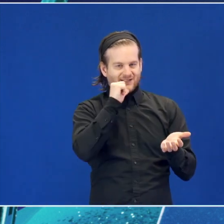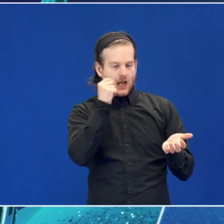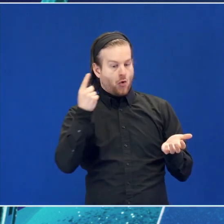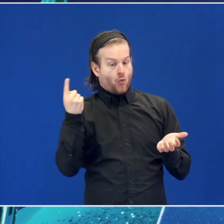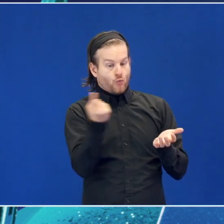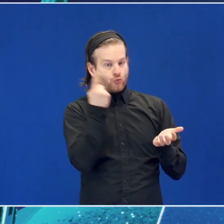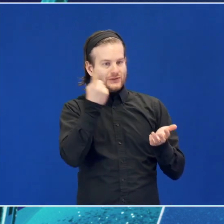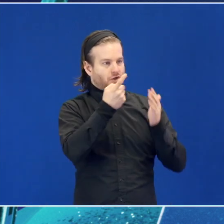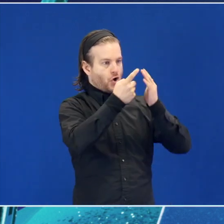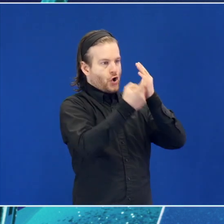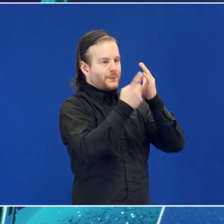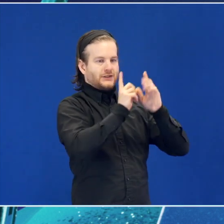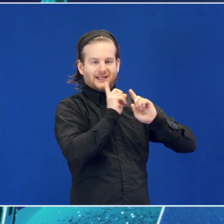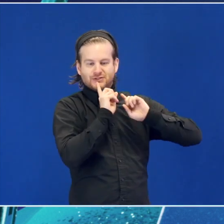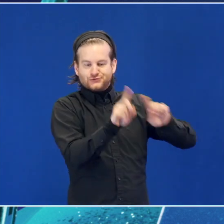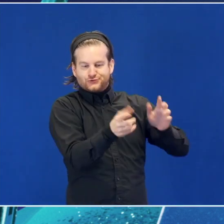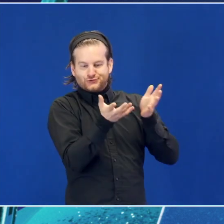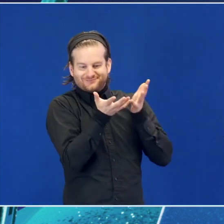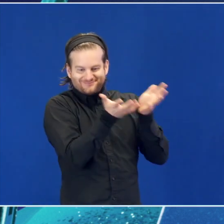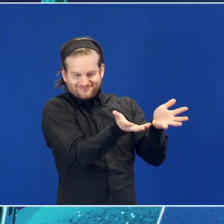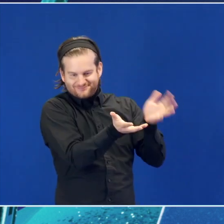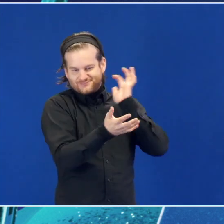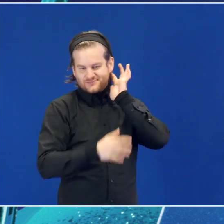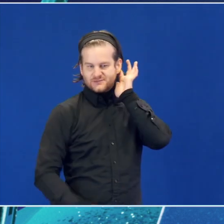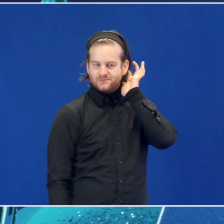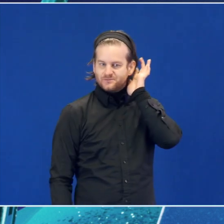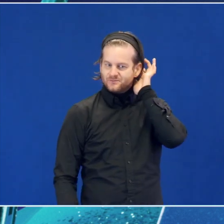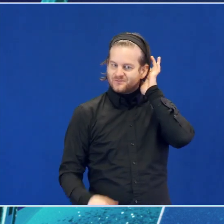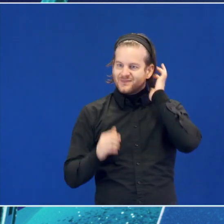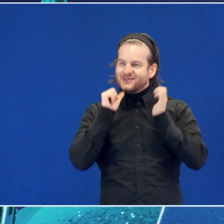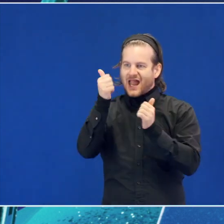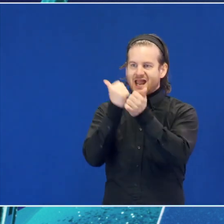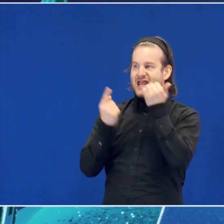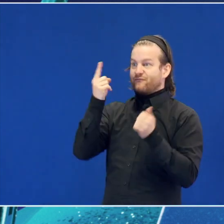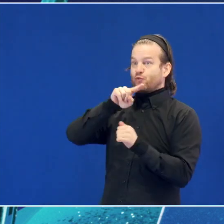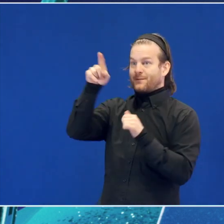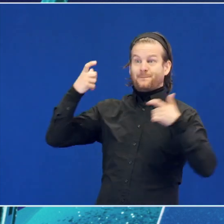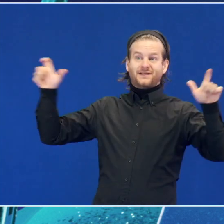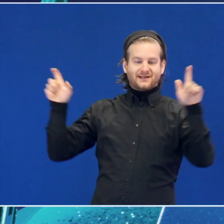not every company's like Microsoft where you can try to build your own -- Yeah, yeah. tools and this and that. Certainly, you can try.